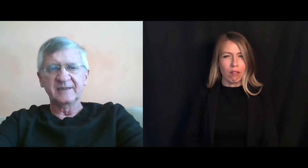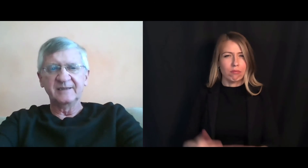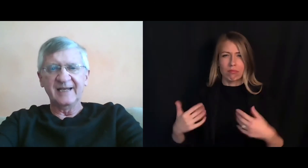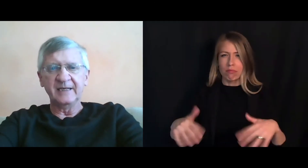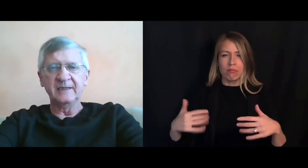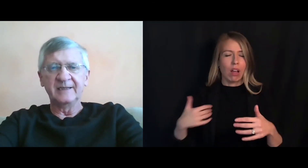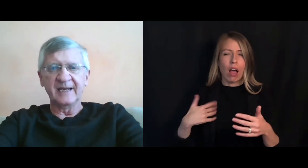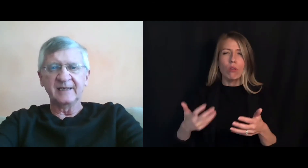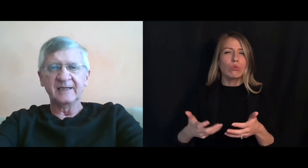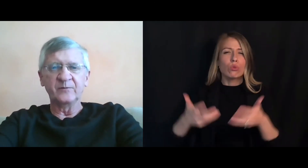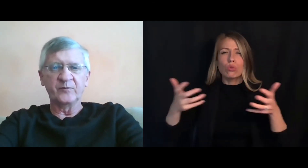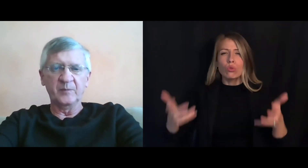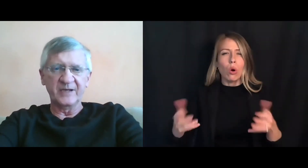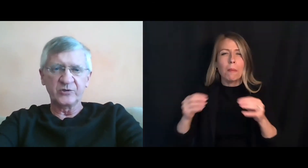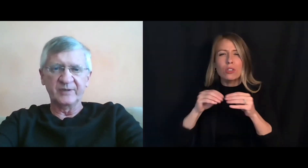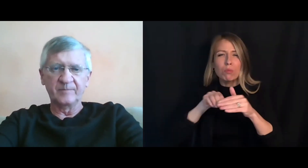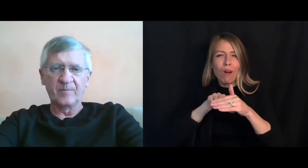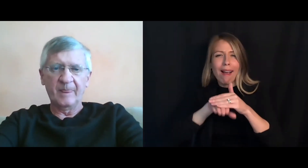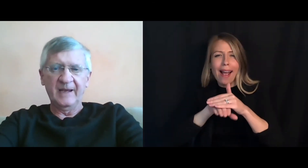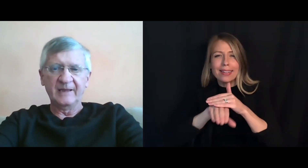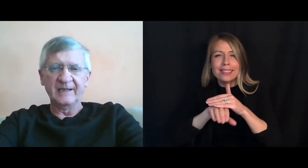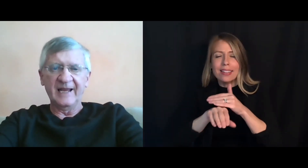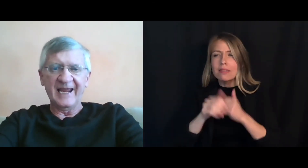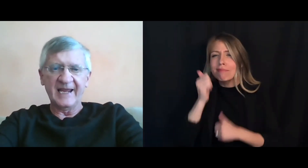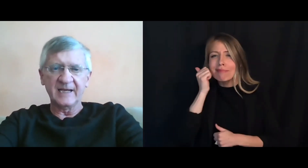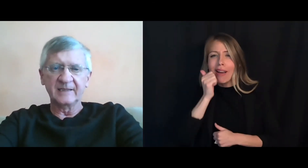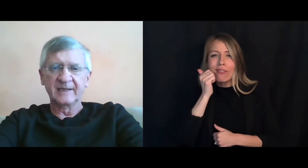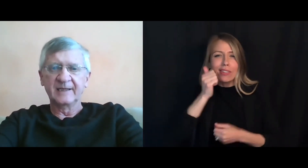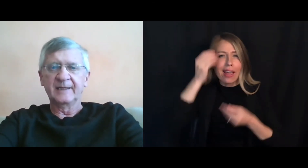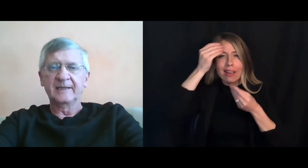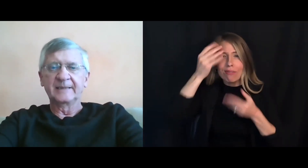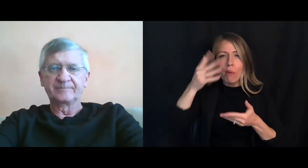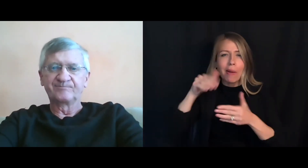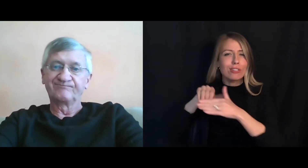to day-to-day information than they had long ago,